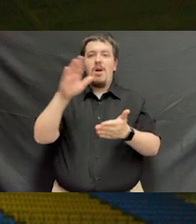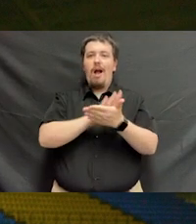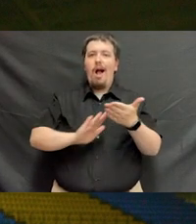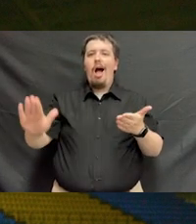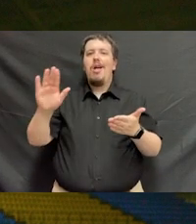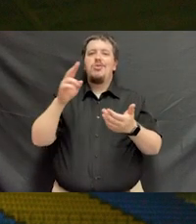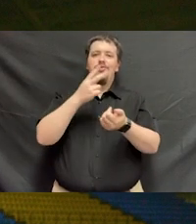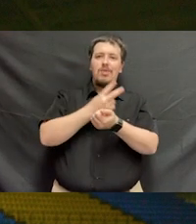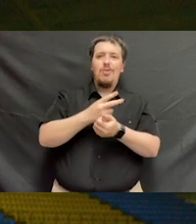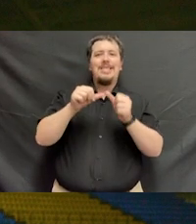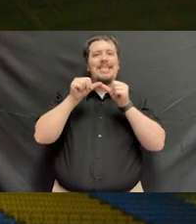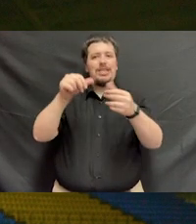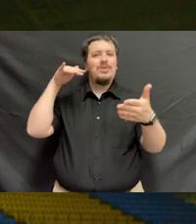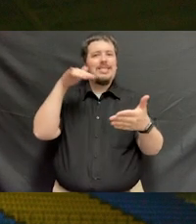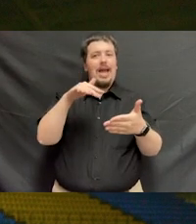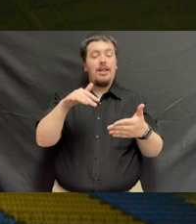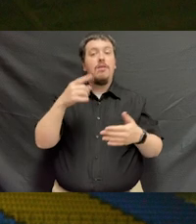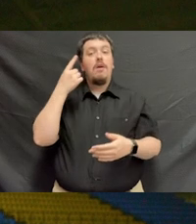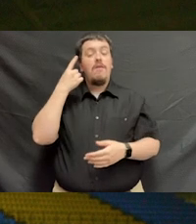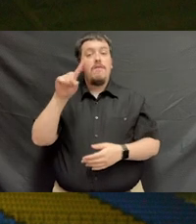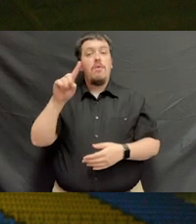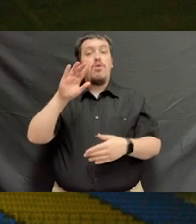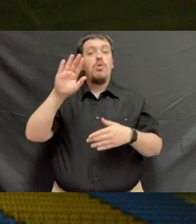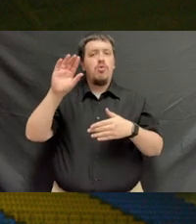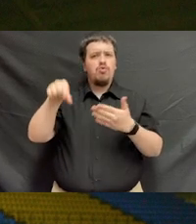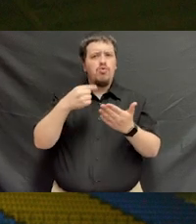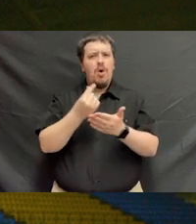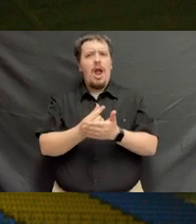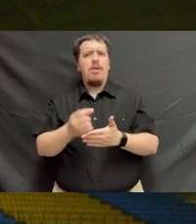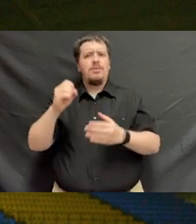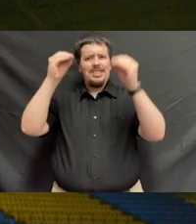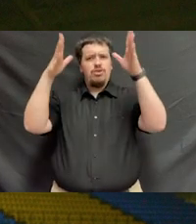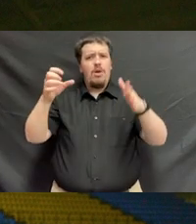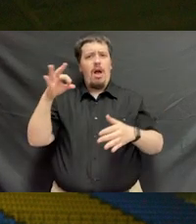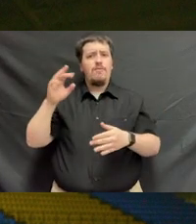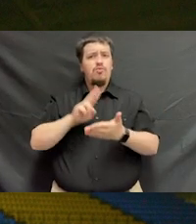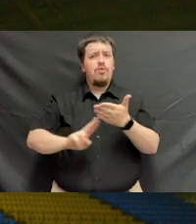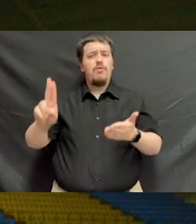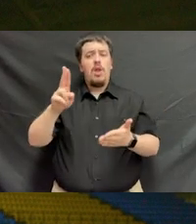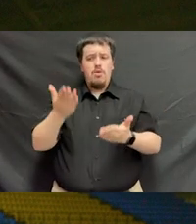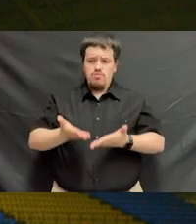in the College of Graduate and Continuing Studies. On behalf of the Graduate faculty of the University,